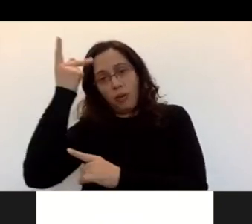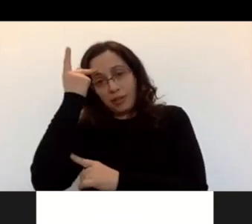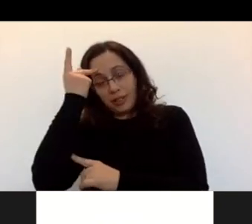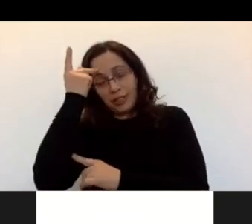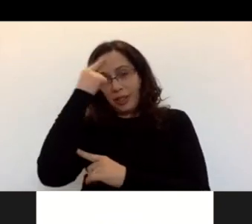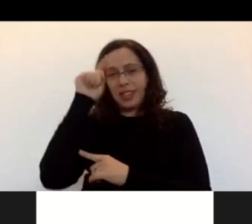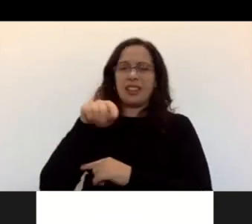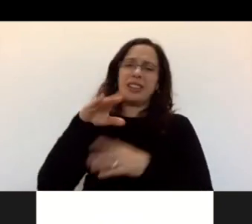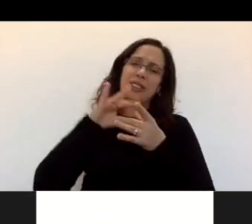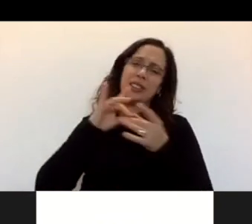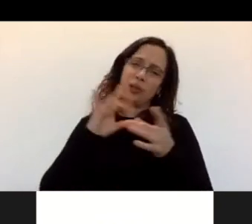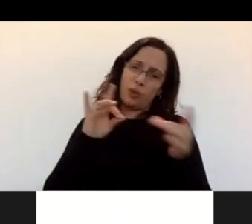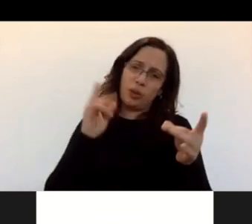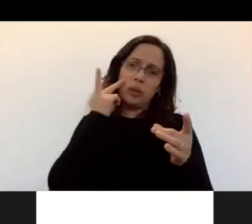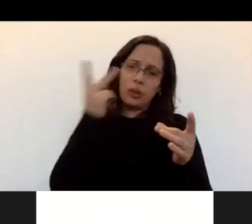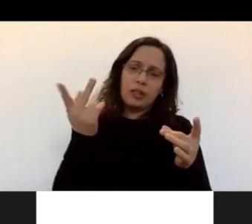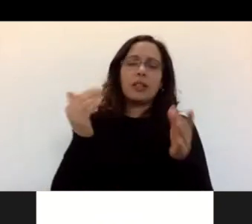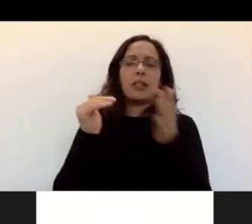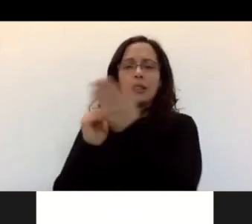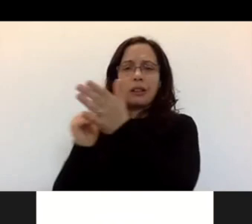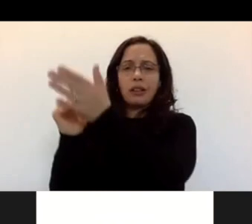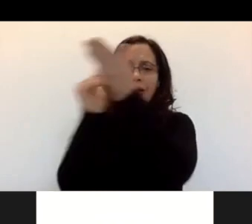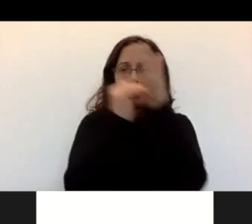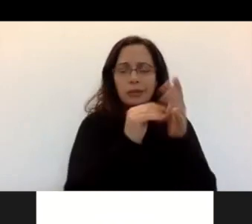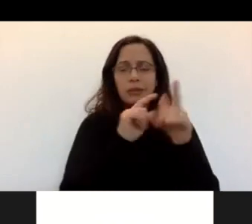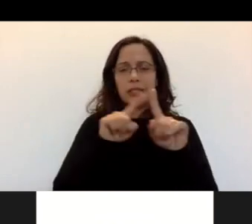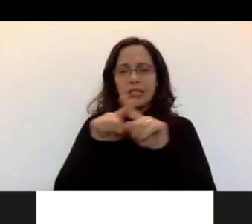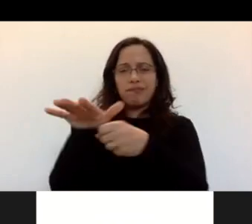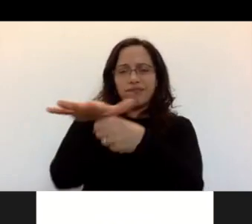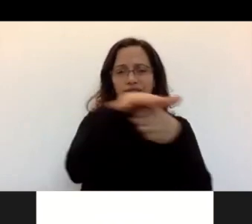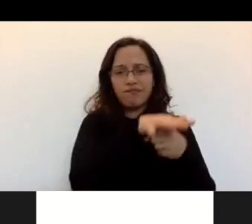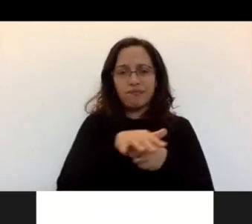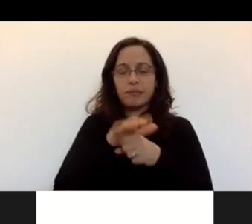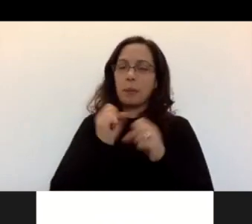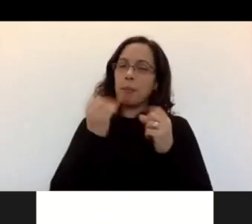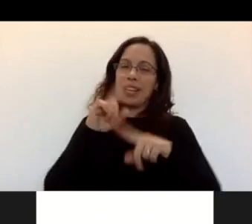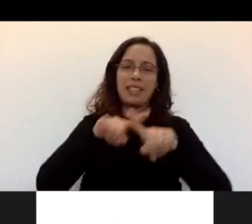replicated with local specificities of course in many other places I don't think there's anything